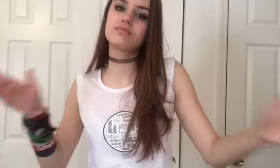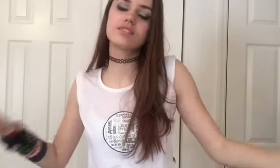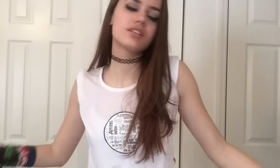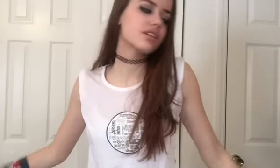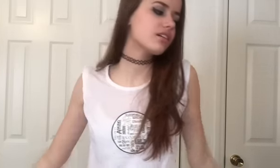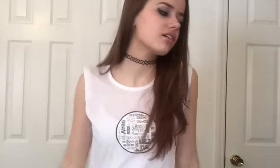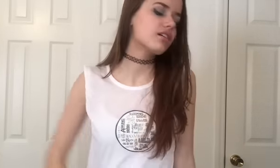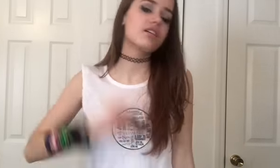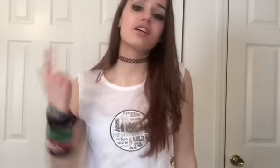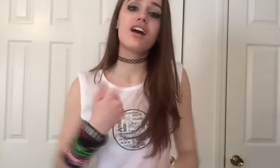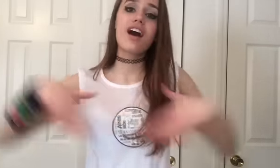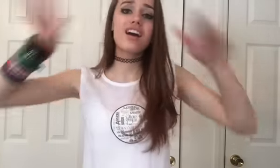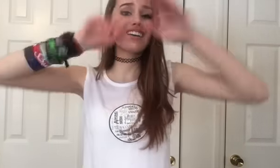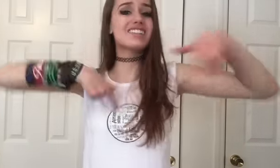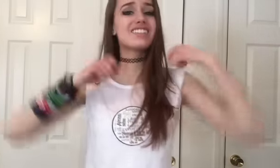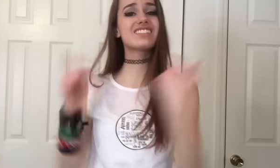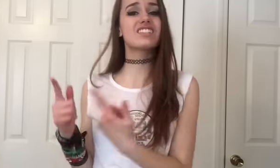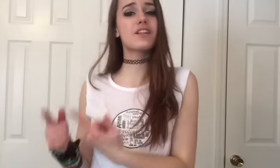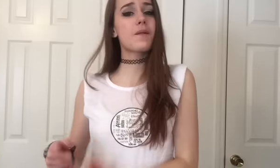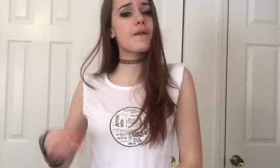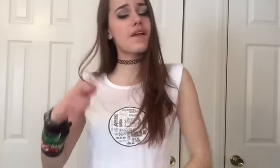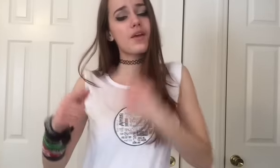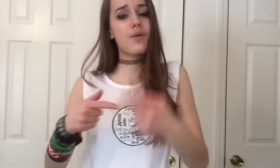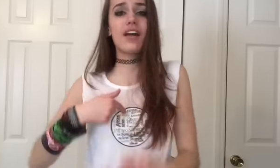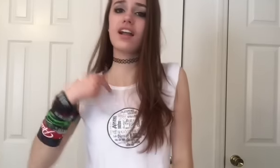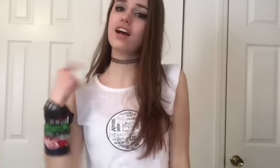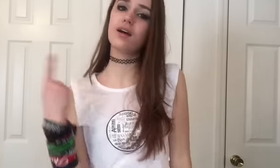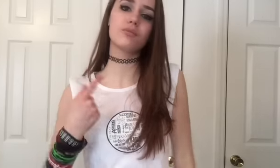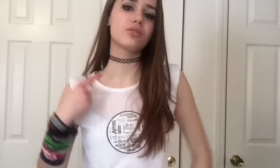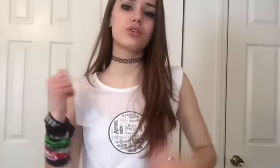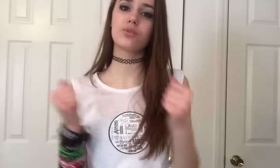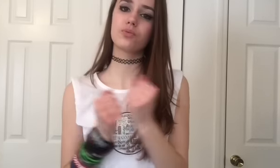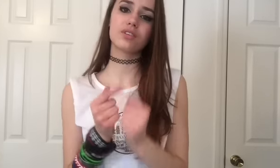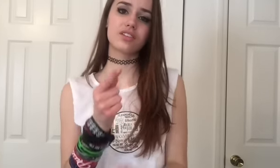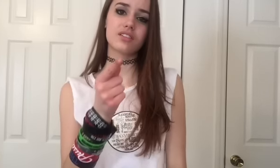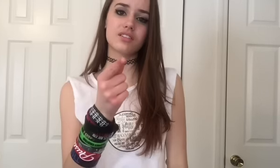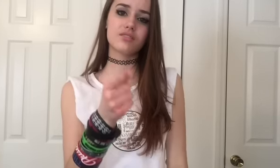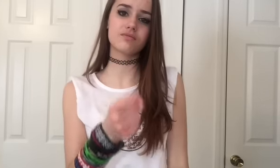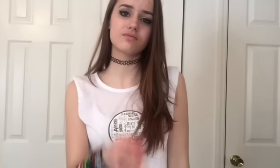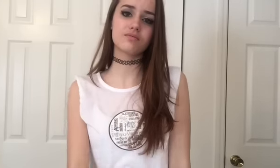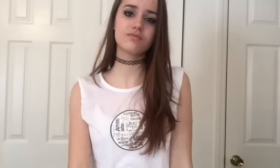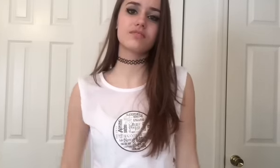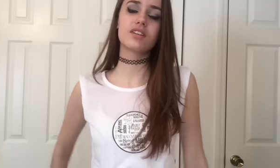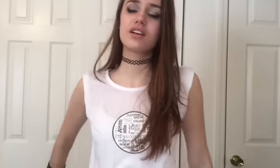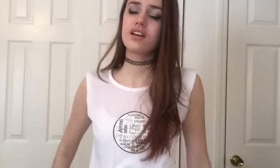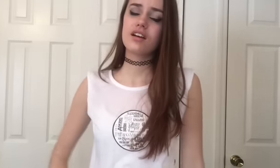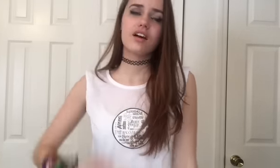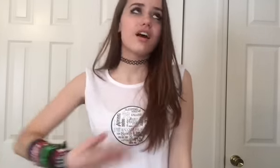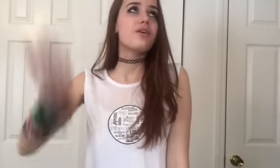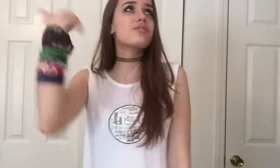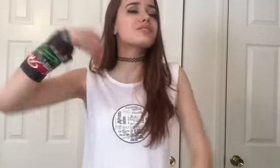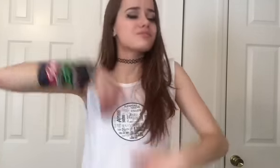the only heaven i'll be sent to is when i'm alone with you I was born sick